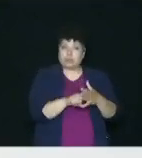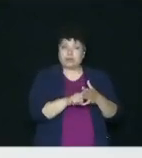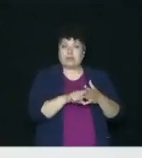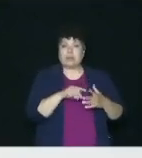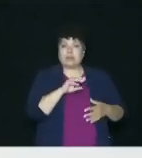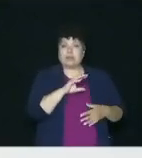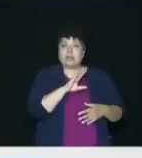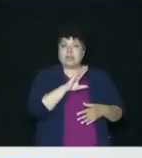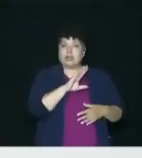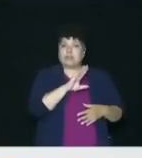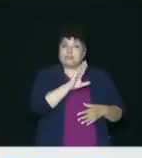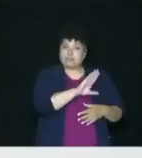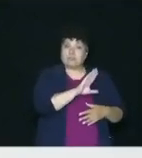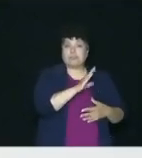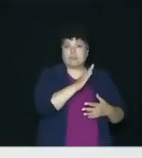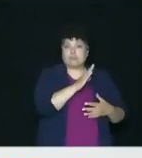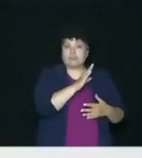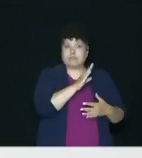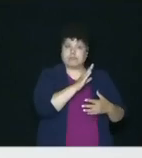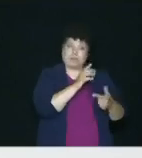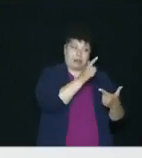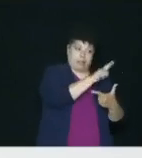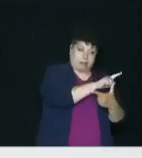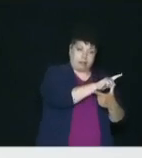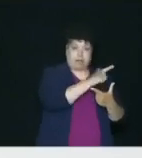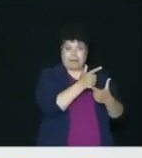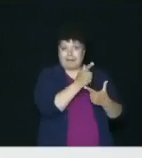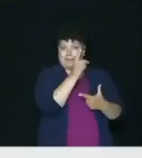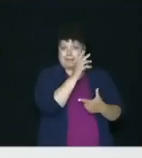THERE WILL BE A PRIMARY SERIES